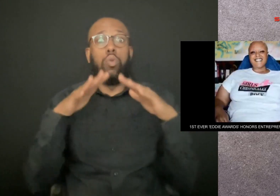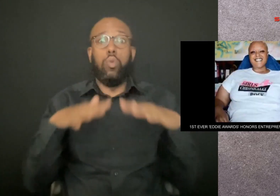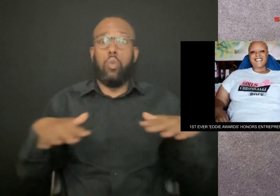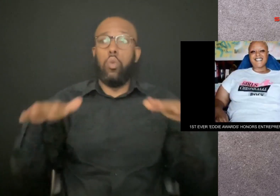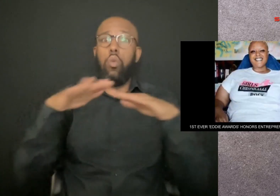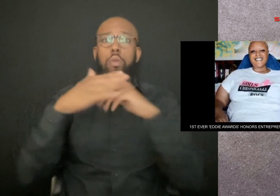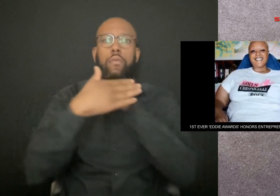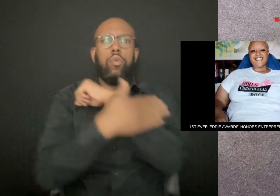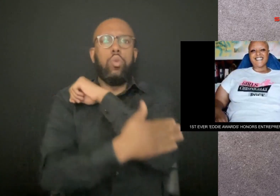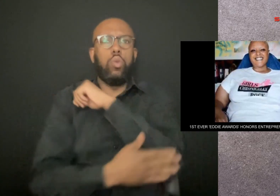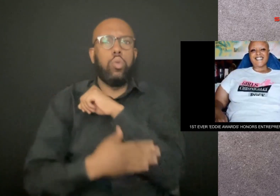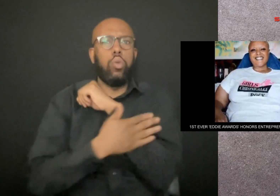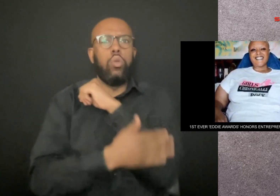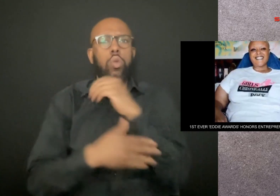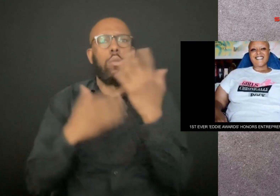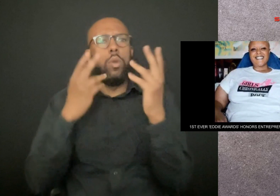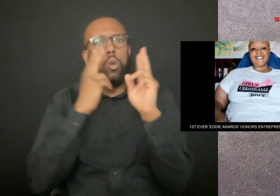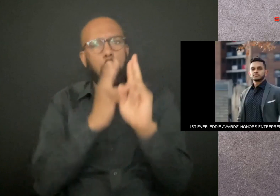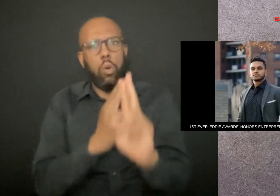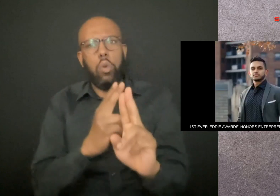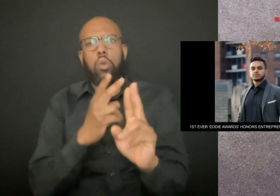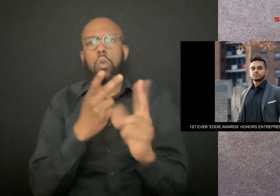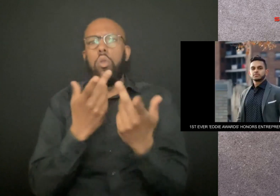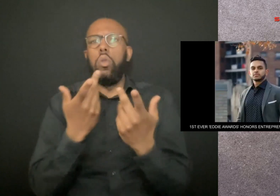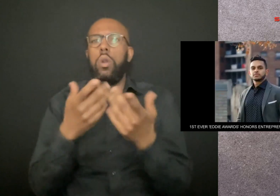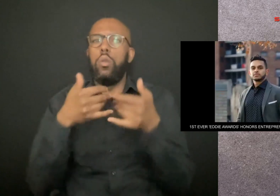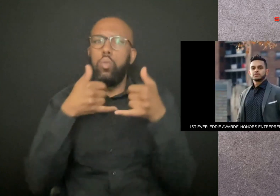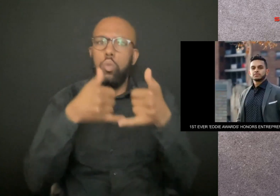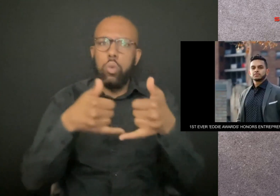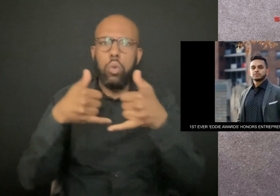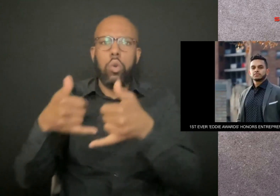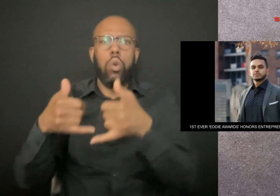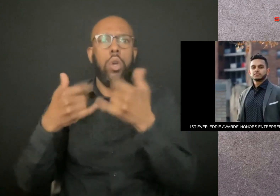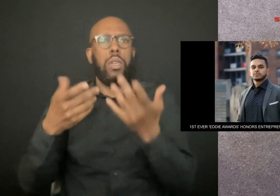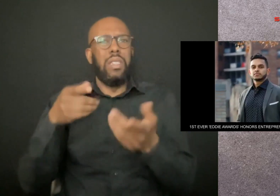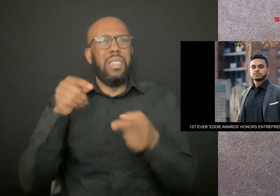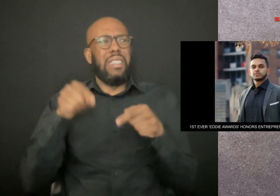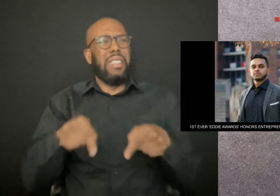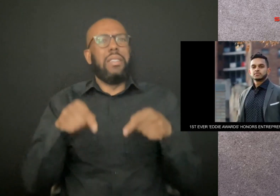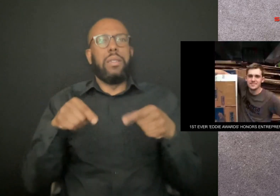entrepreneurs from all over the country will be honored and awarded at this historic celebration.